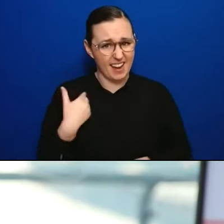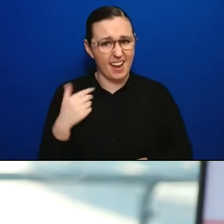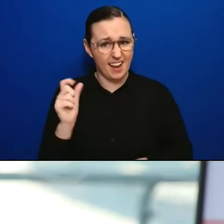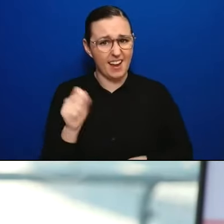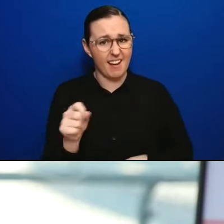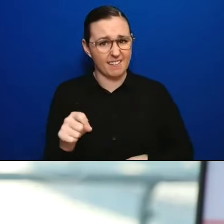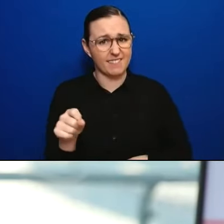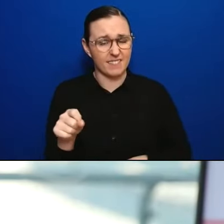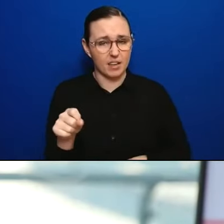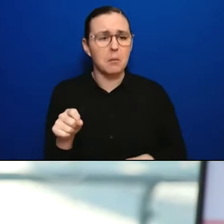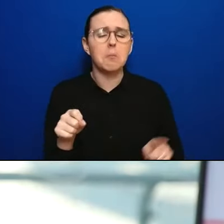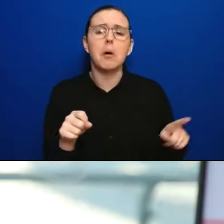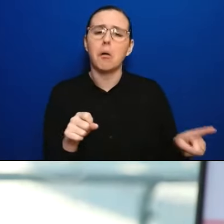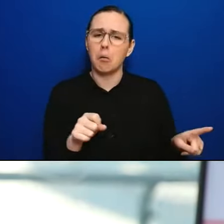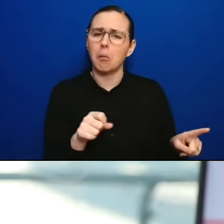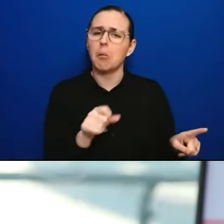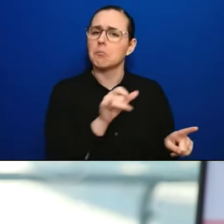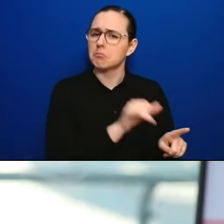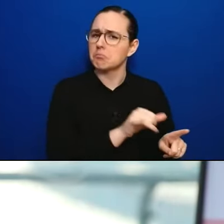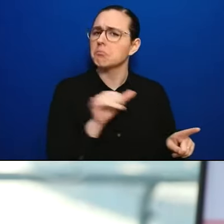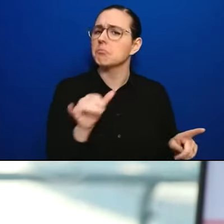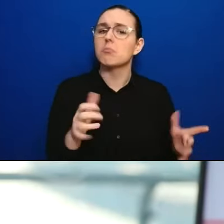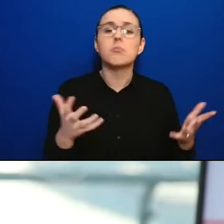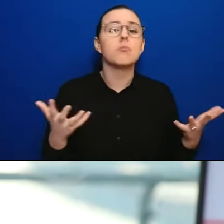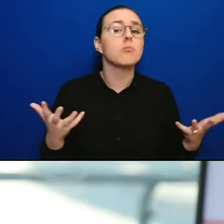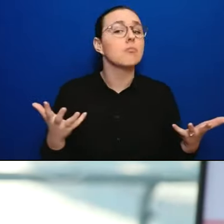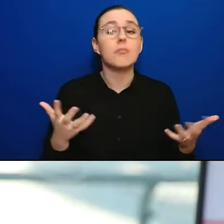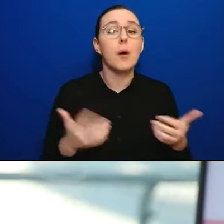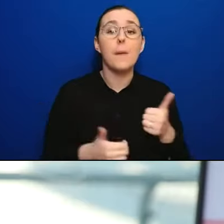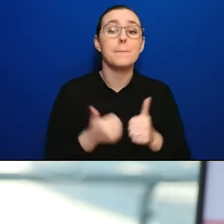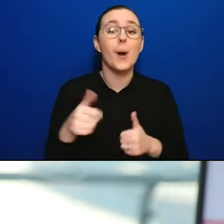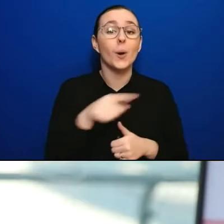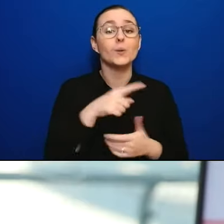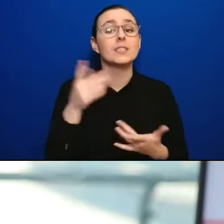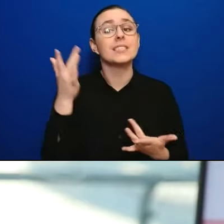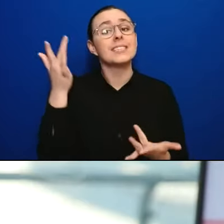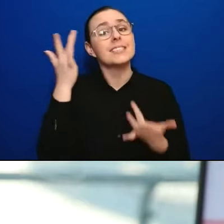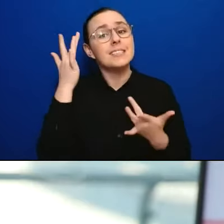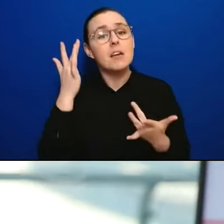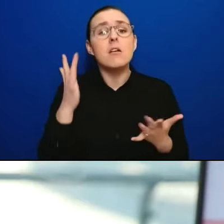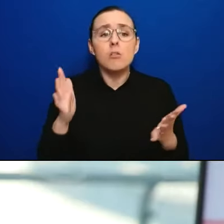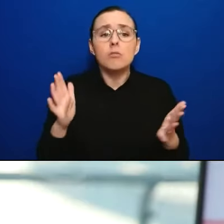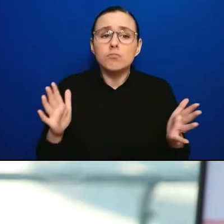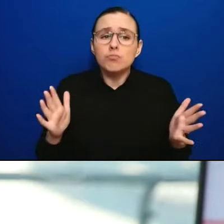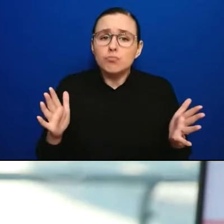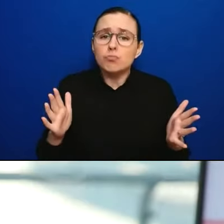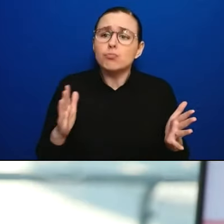elders in care are being affected, we are seeing a